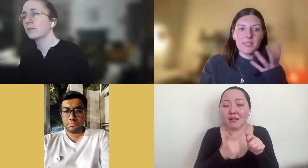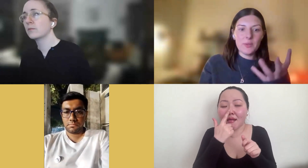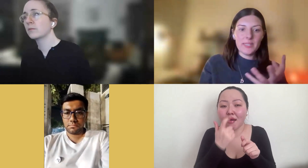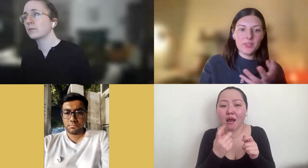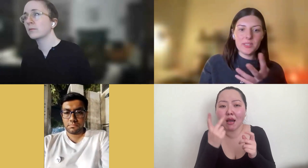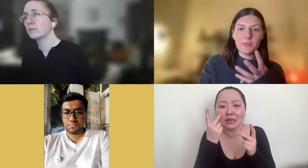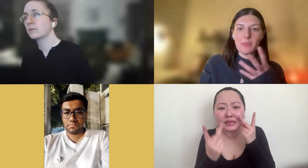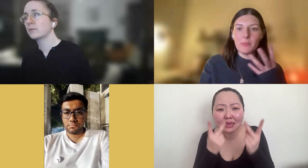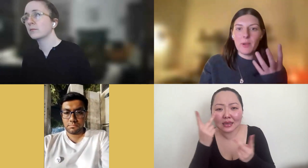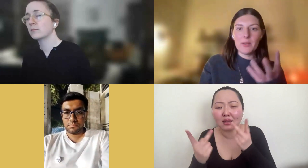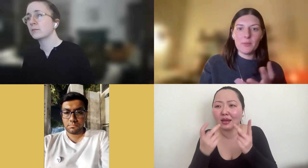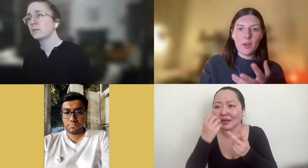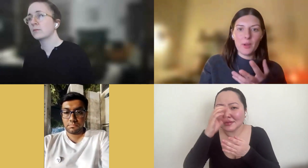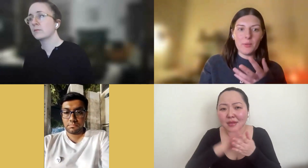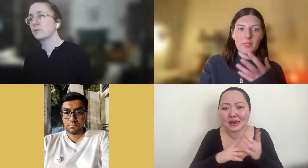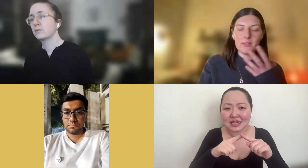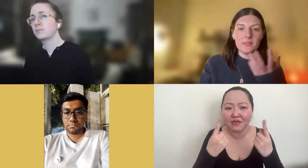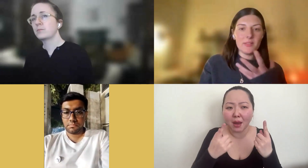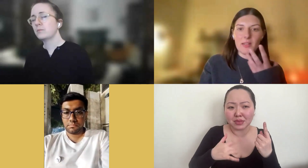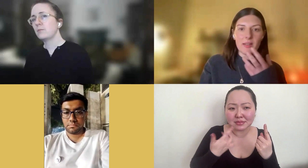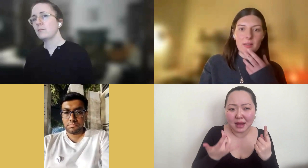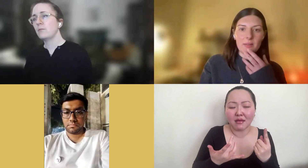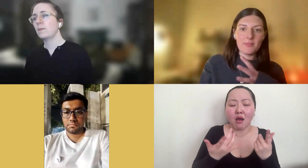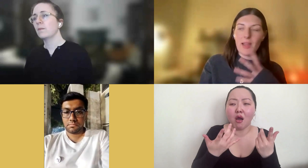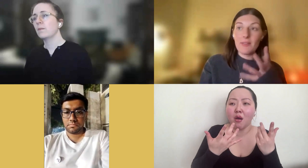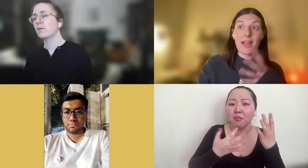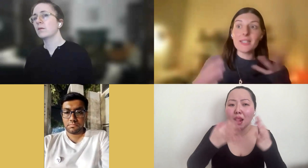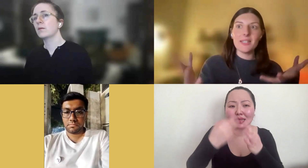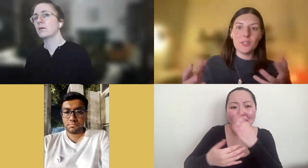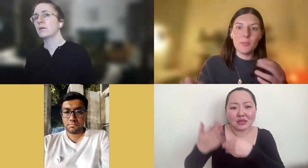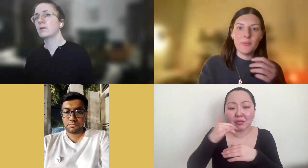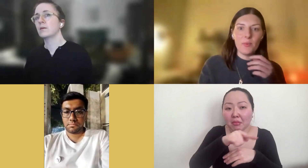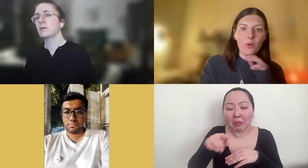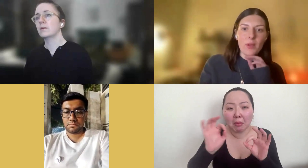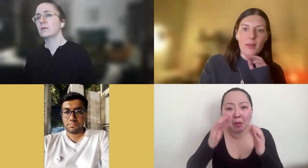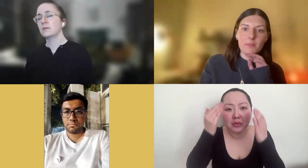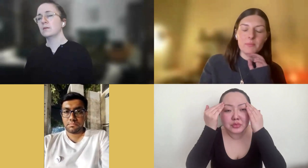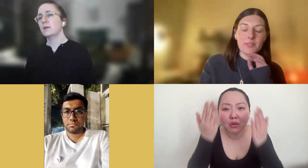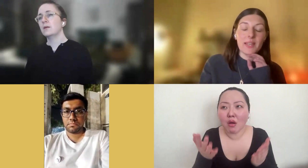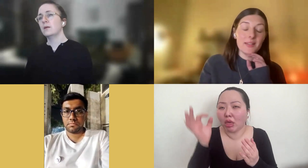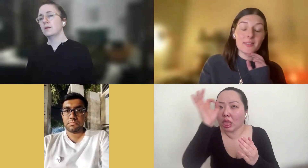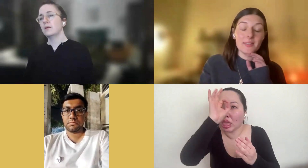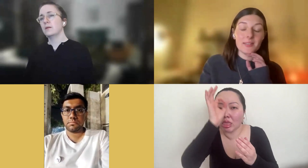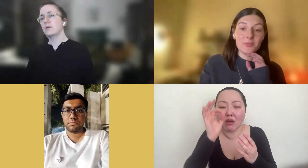the political histories that people might not know and have access to before, yeah,